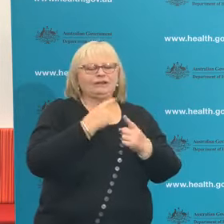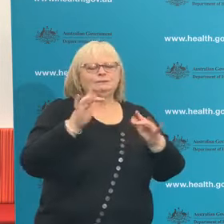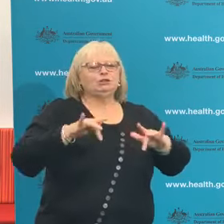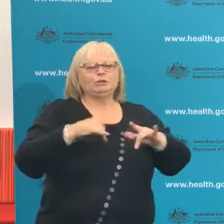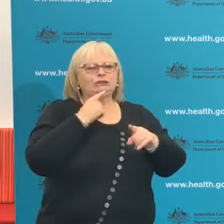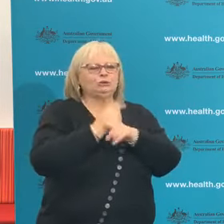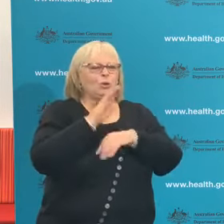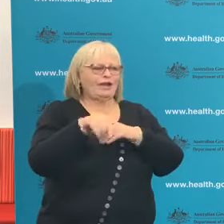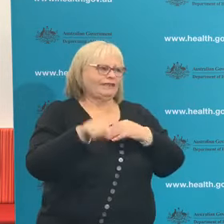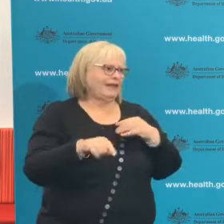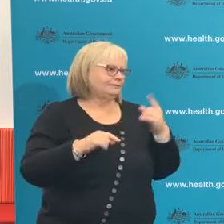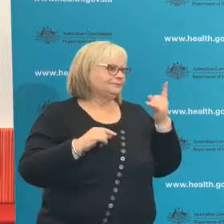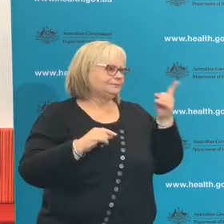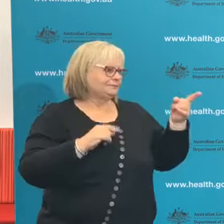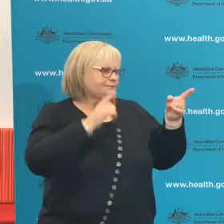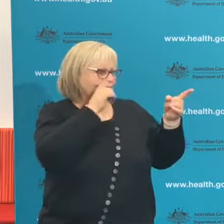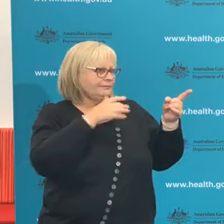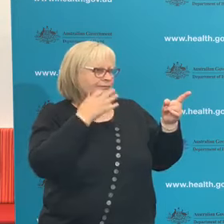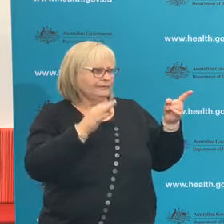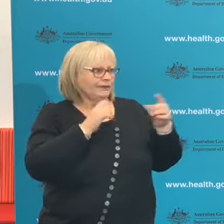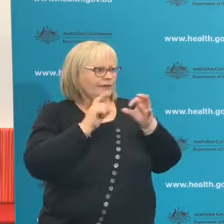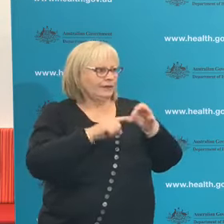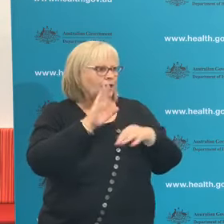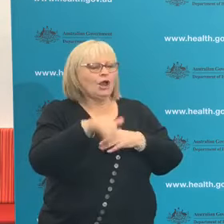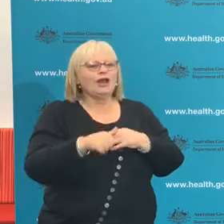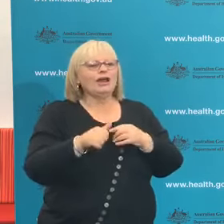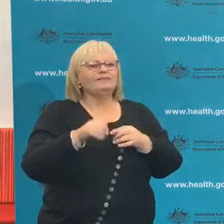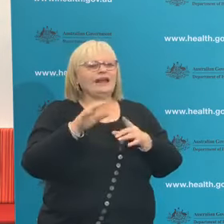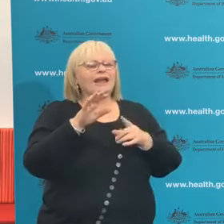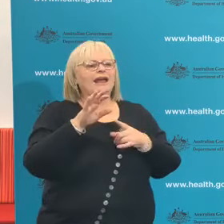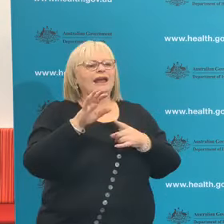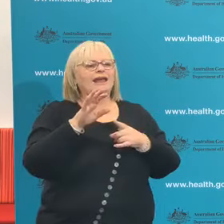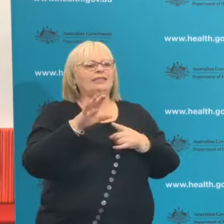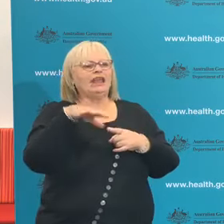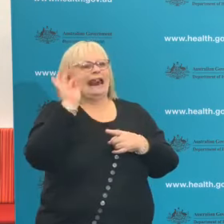Could I ask you a question about the elective surgery ban? There's a lot of discussion